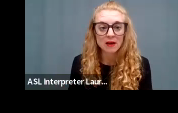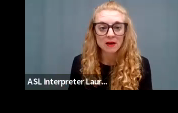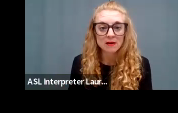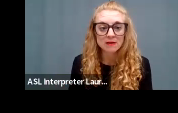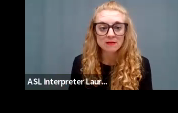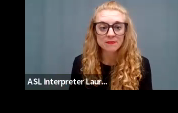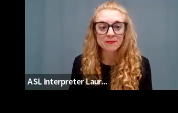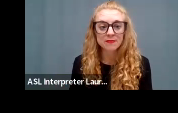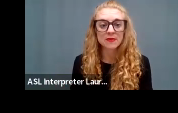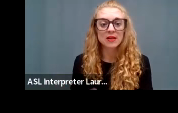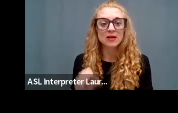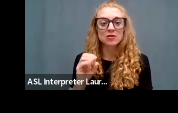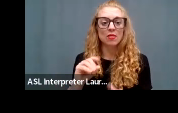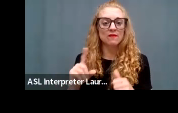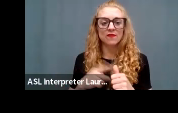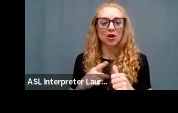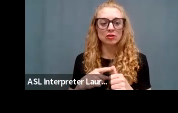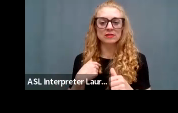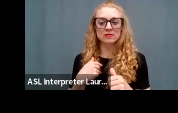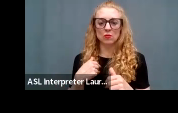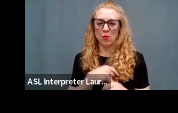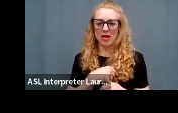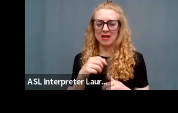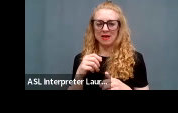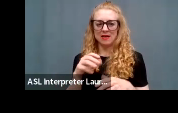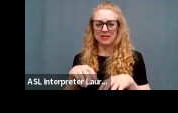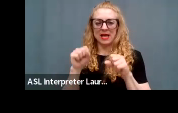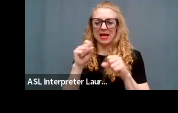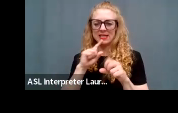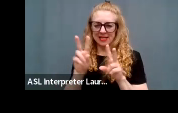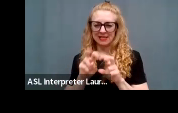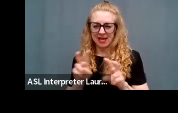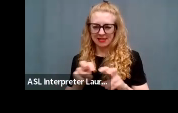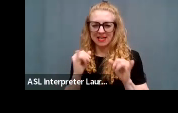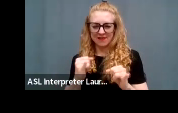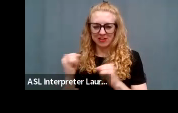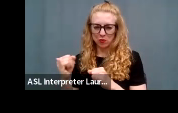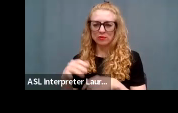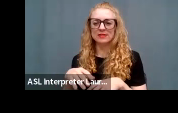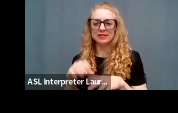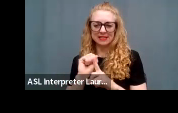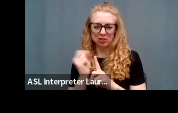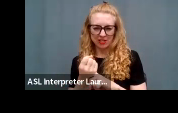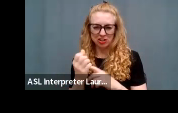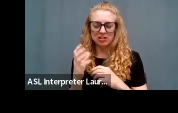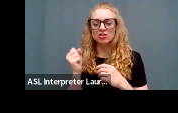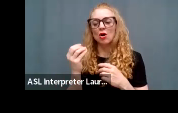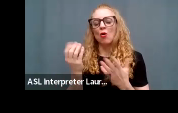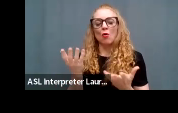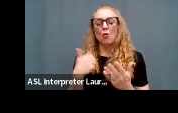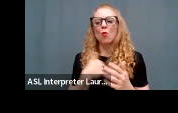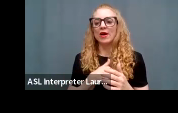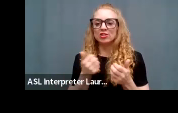so the first step we typically take is to assess an individual situation so we try to see how many